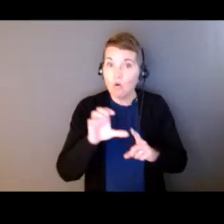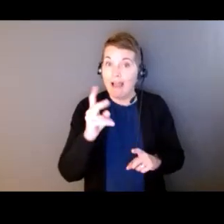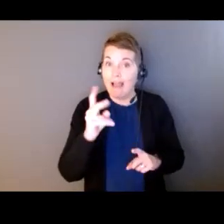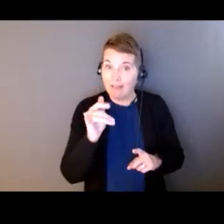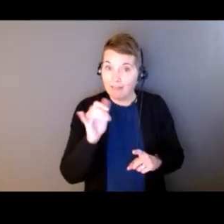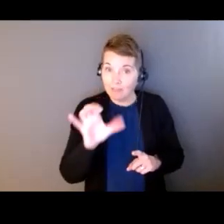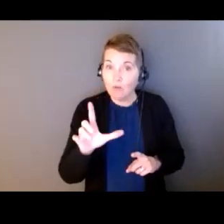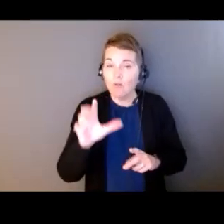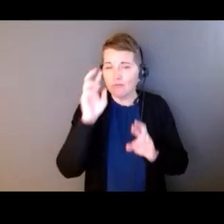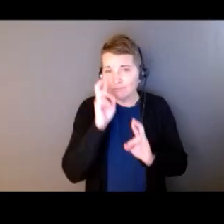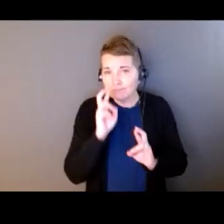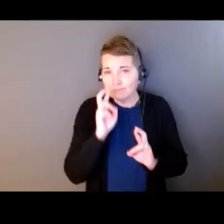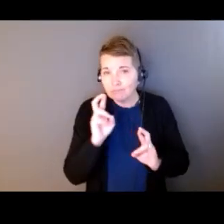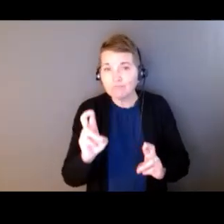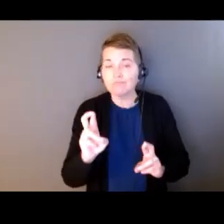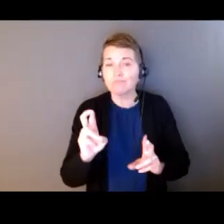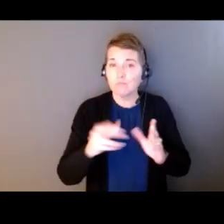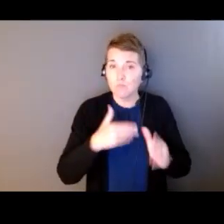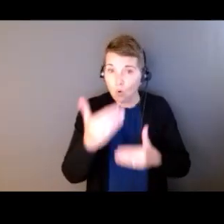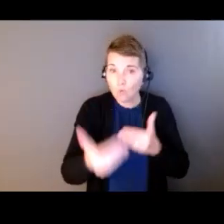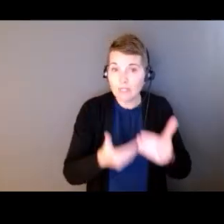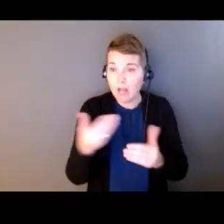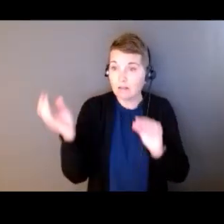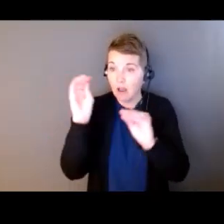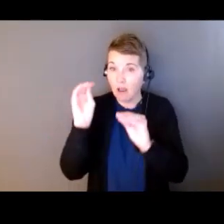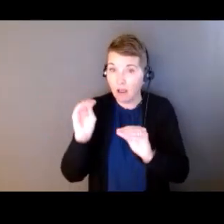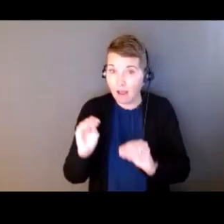Cultural and Artistic Practices, they move on to the Activity Plan.